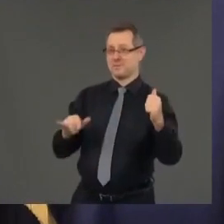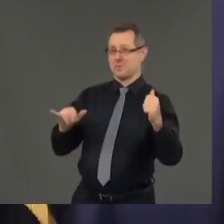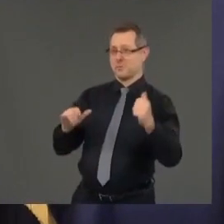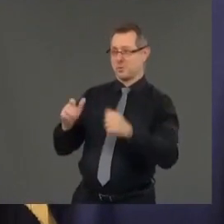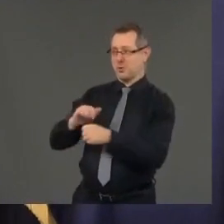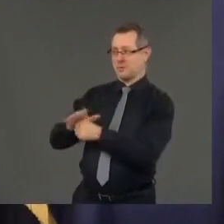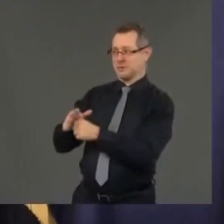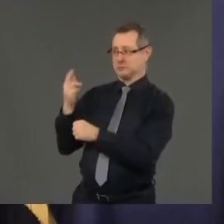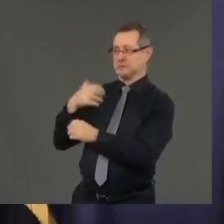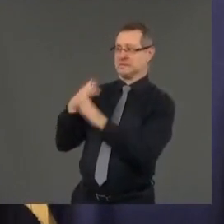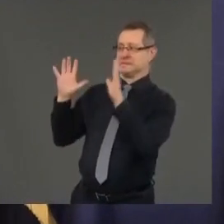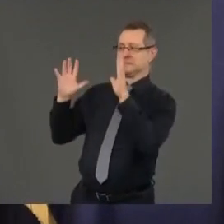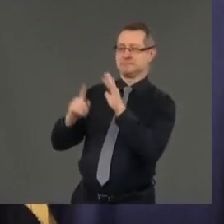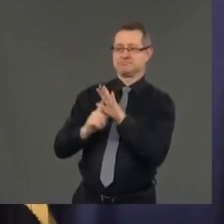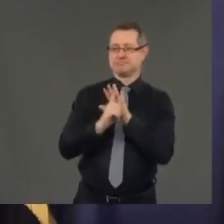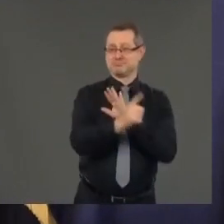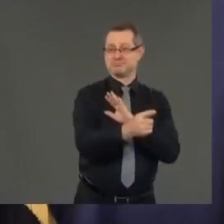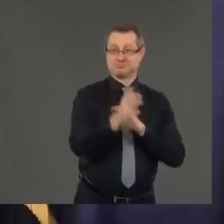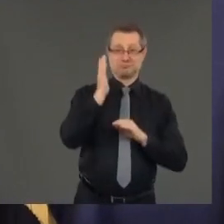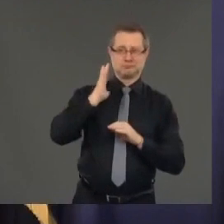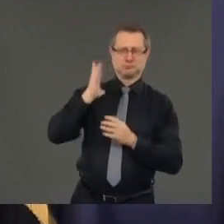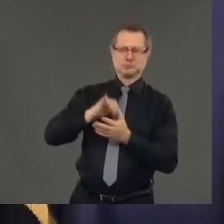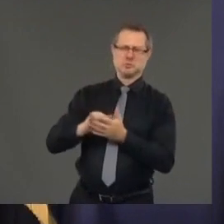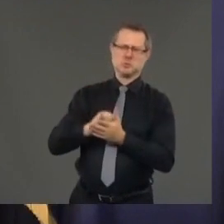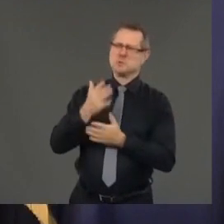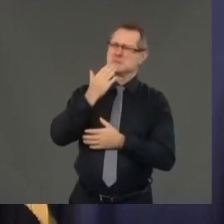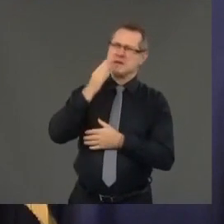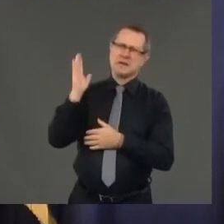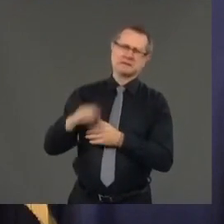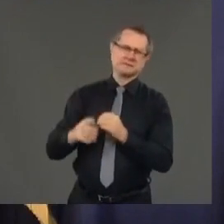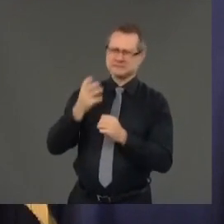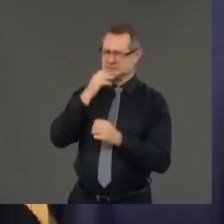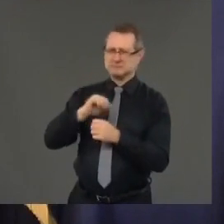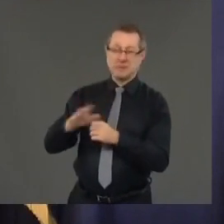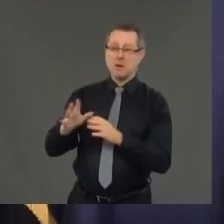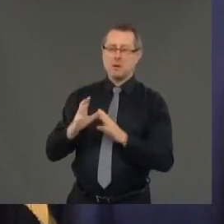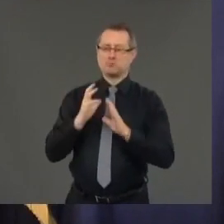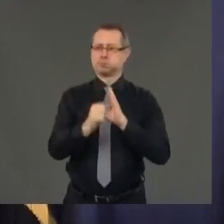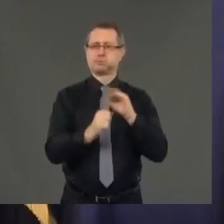THE ELEMENTS IN THE ENVIRONMENT